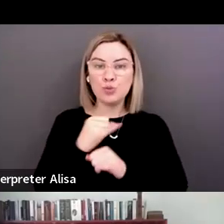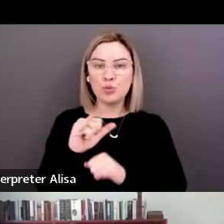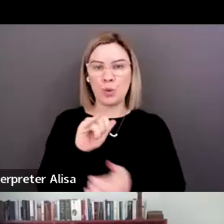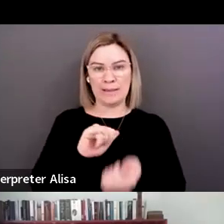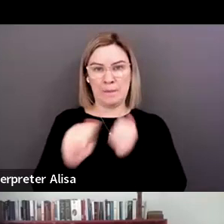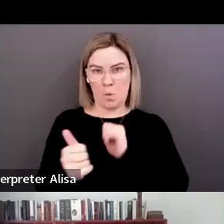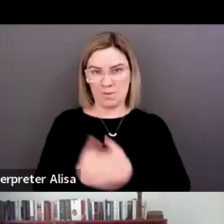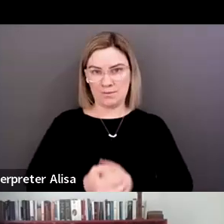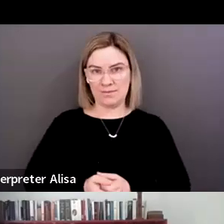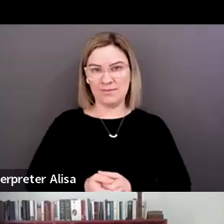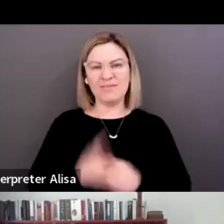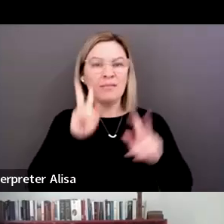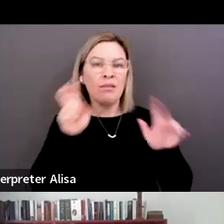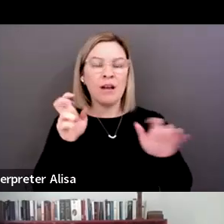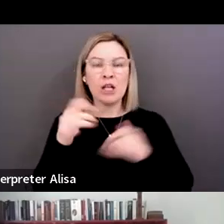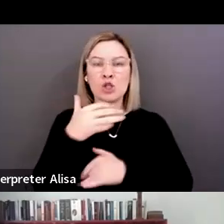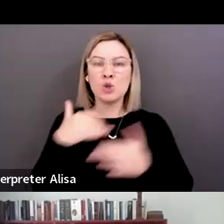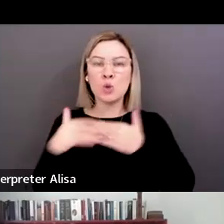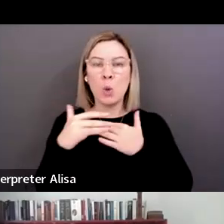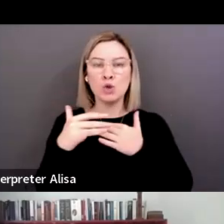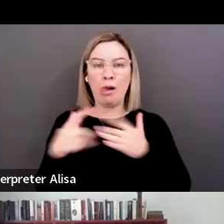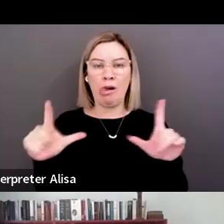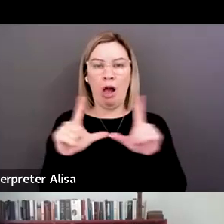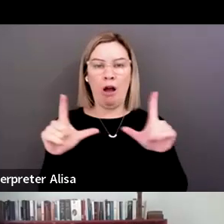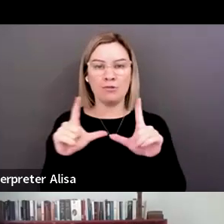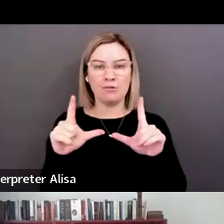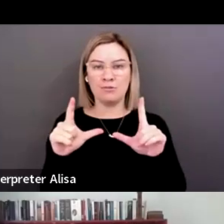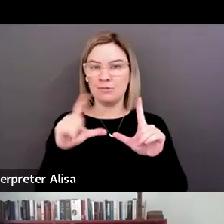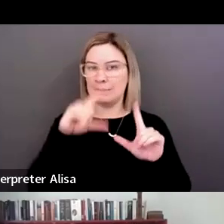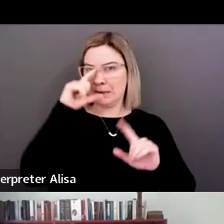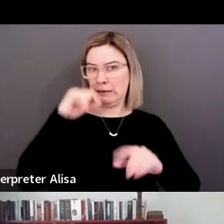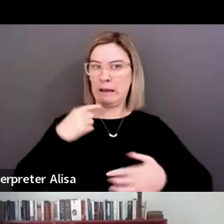image of themselves in the public through their associations with